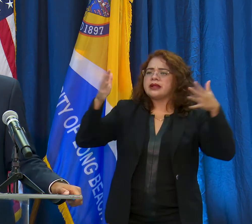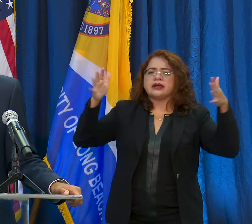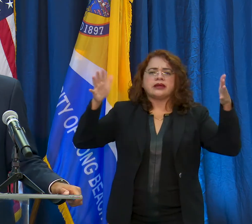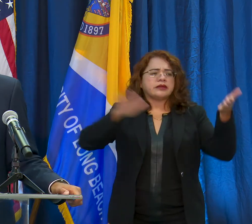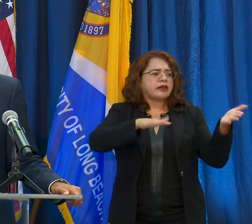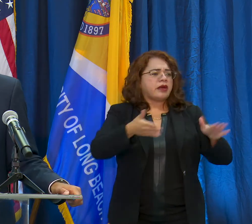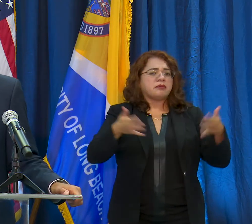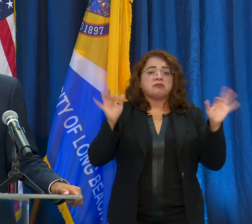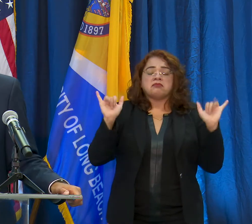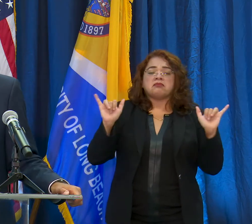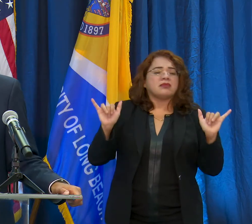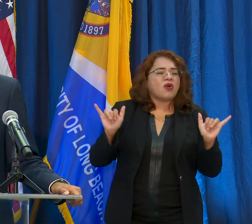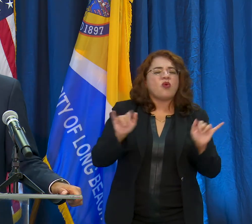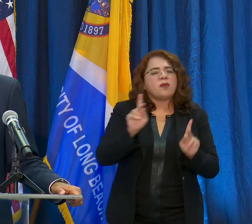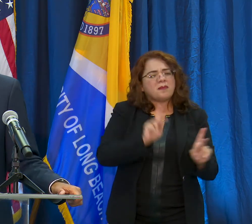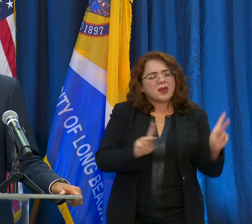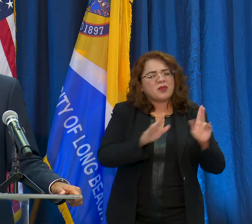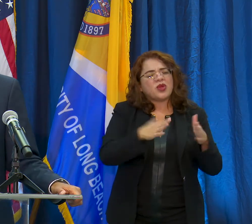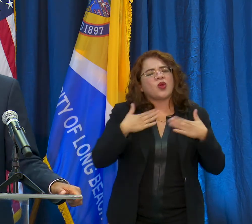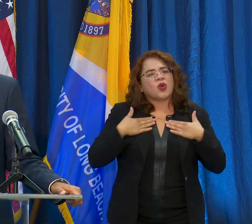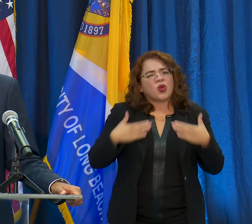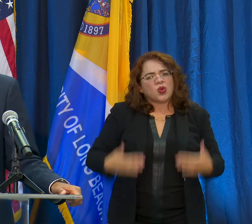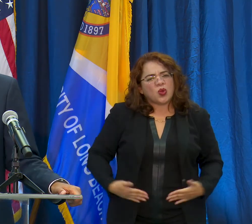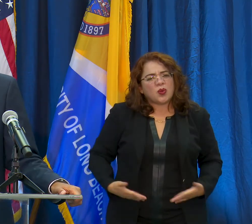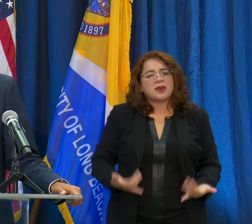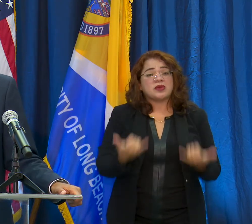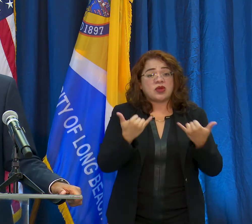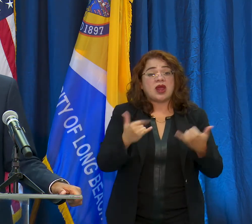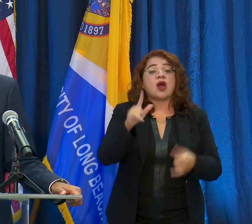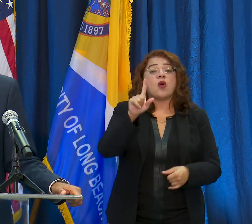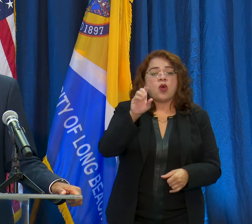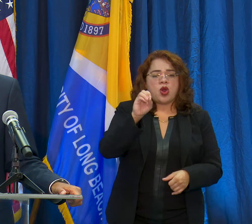101 individuals in our hospitals, in our Long Beach